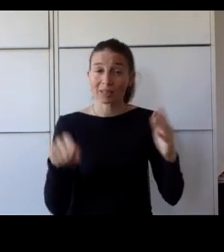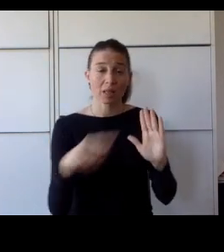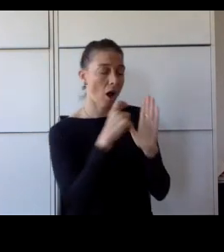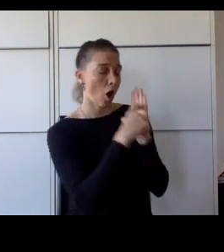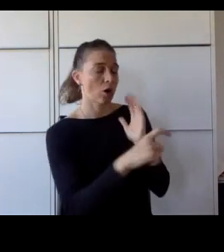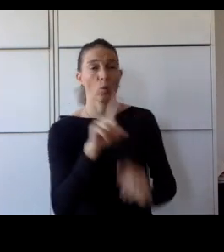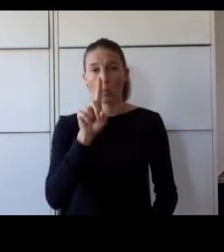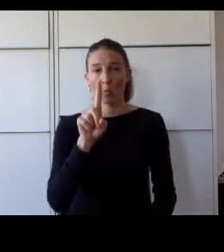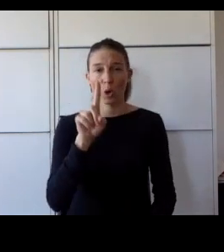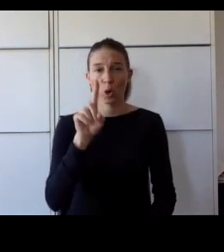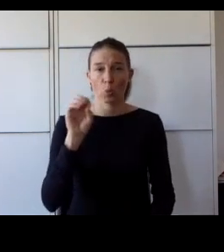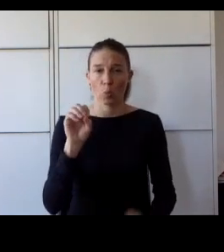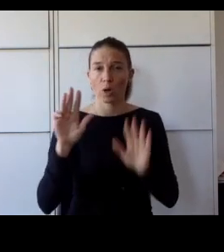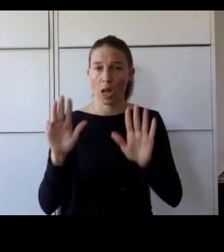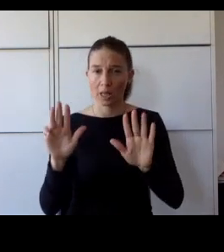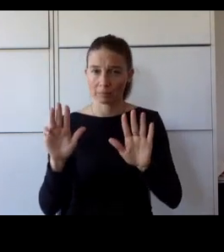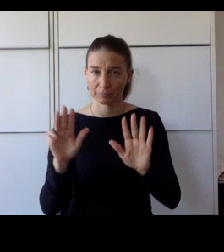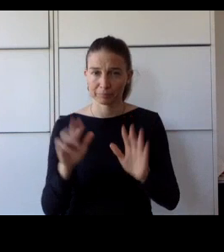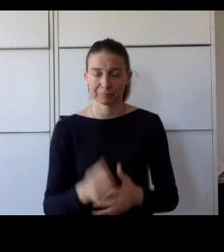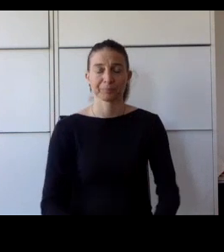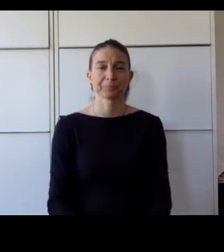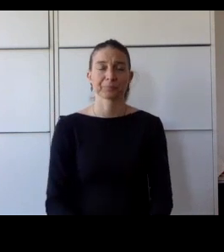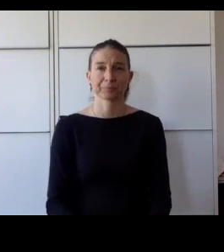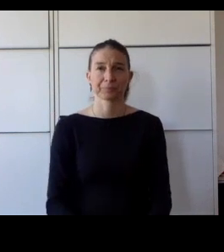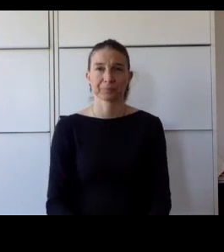Countries must ensure that all emergency communications